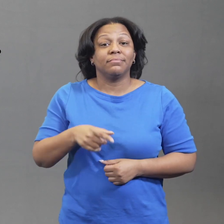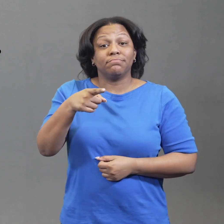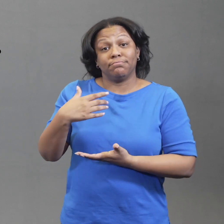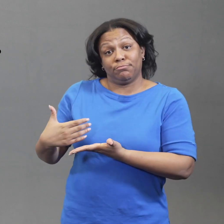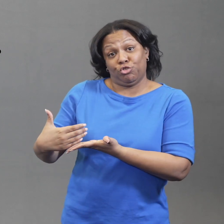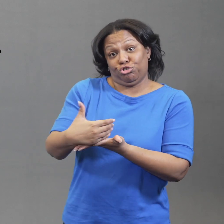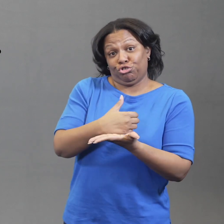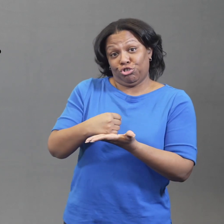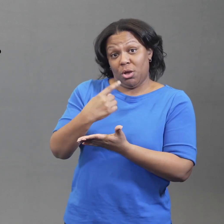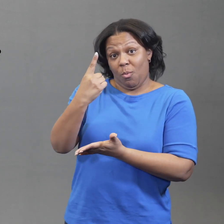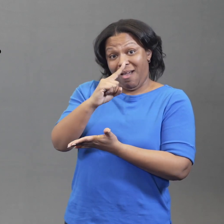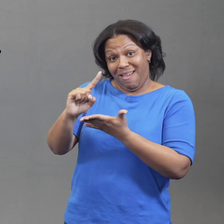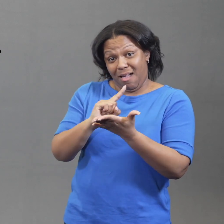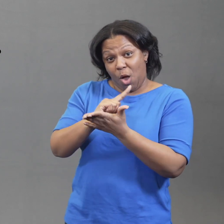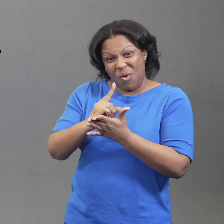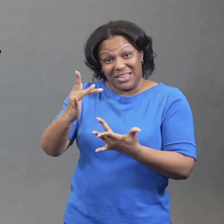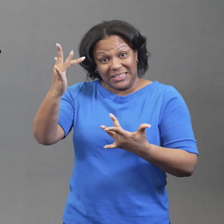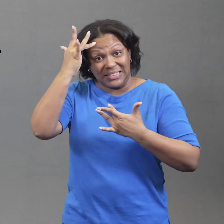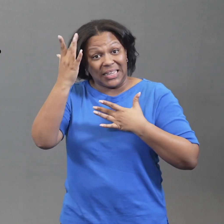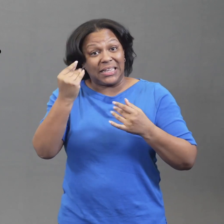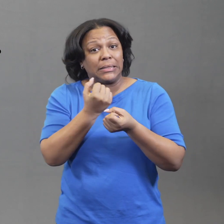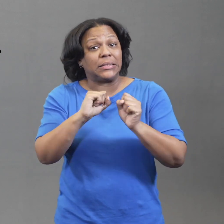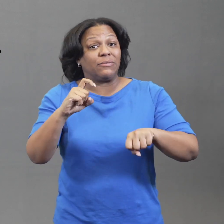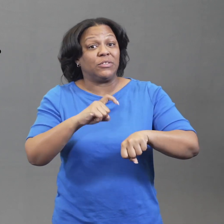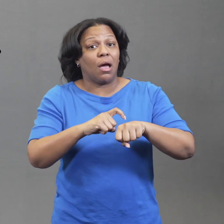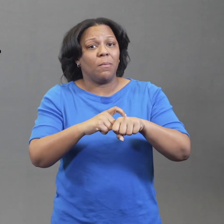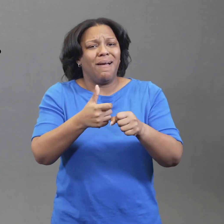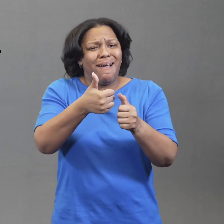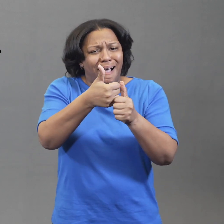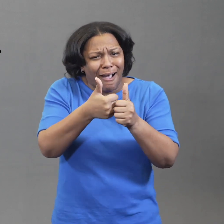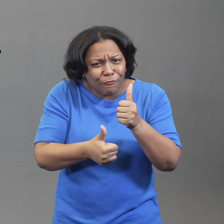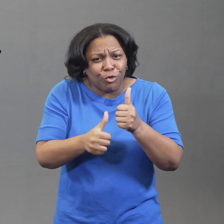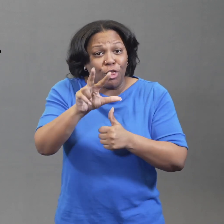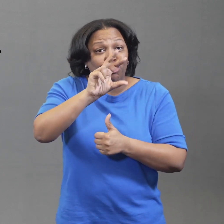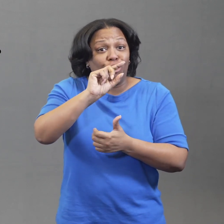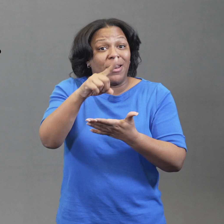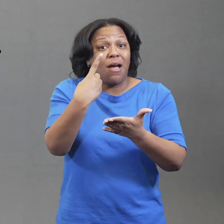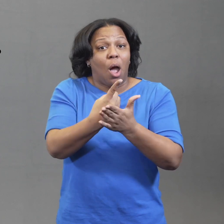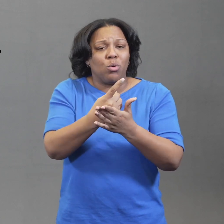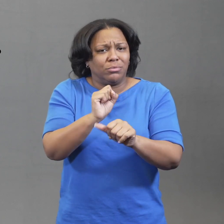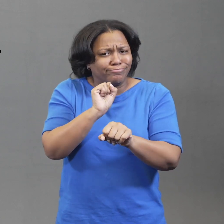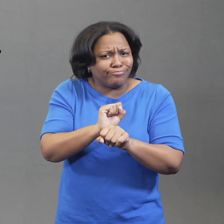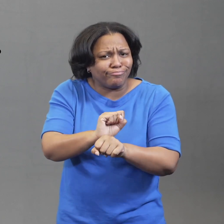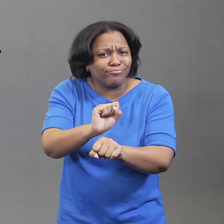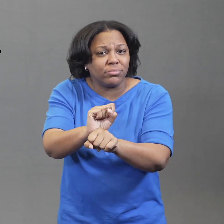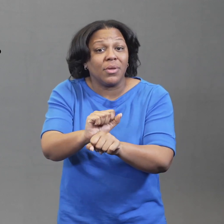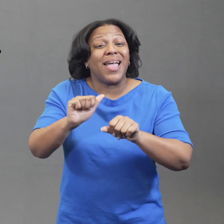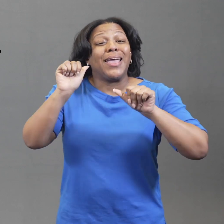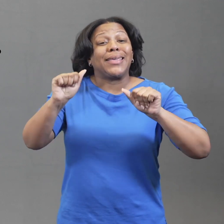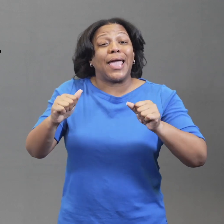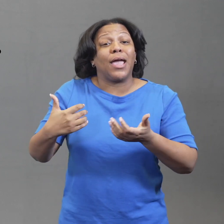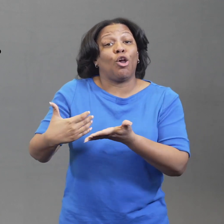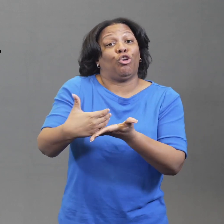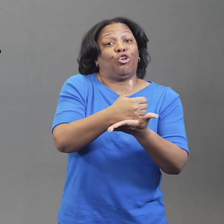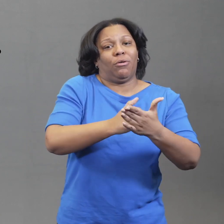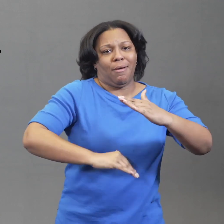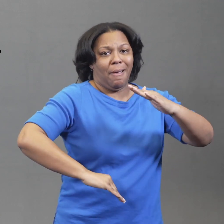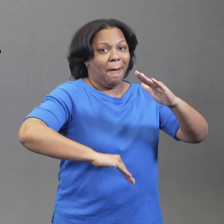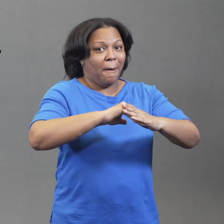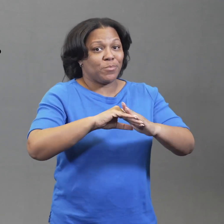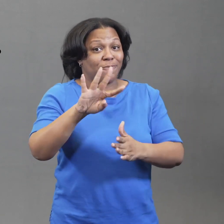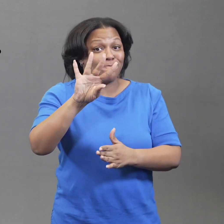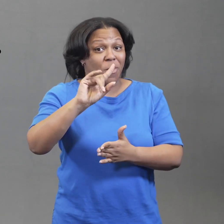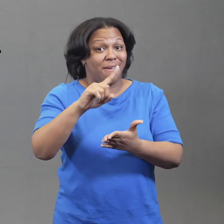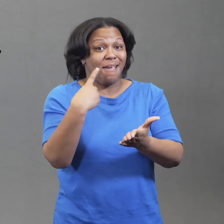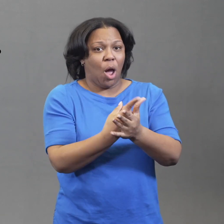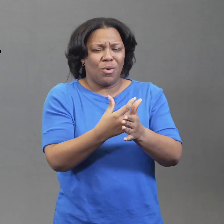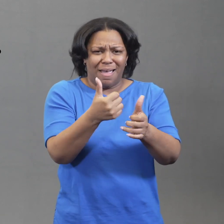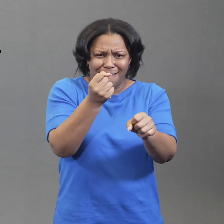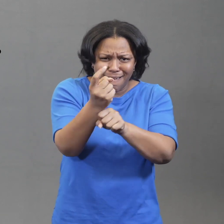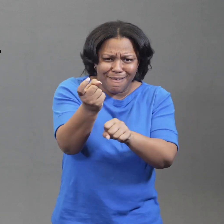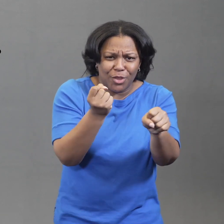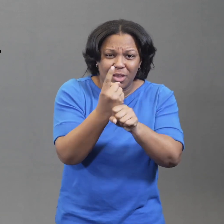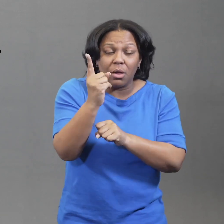You earn one hour of sick and safe time for every 30 hours worked and can earn a maximum of 48 hours each year